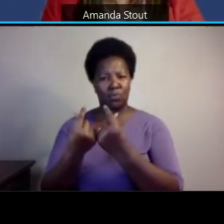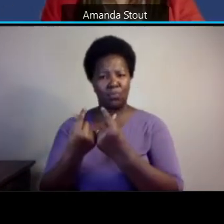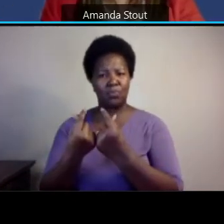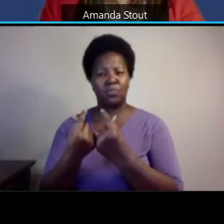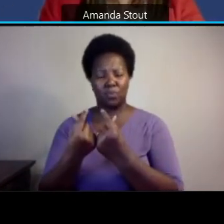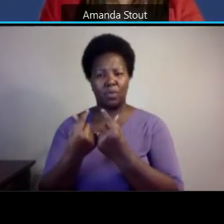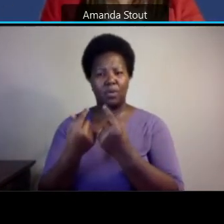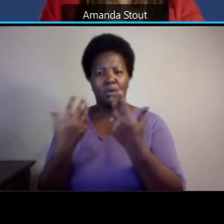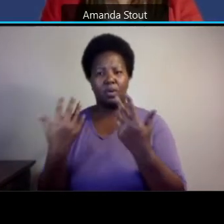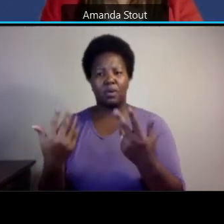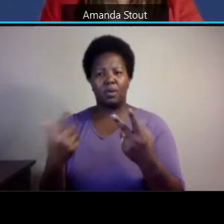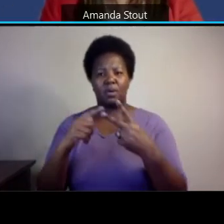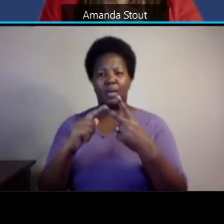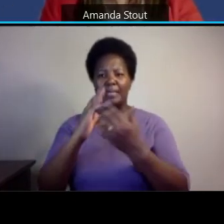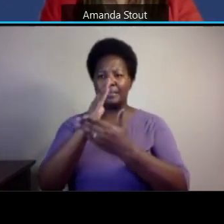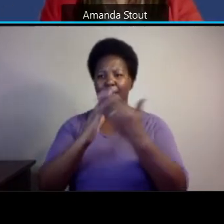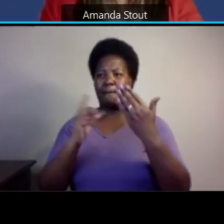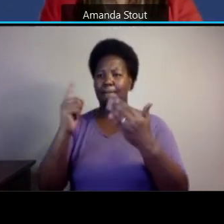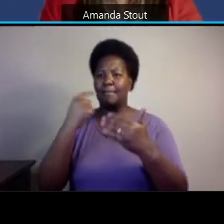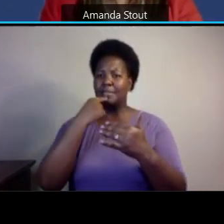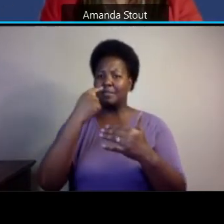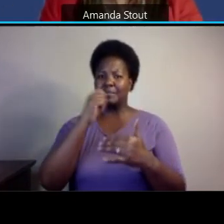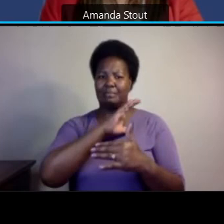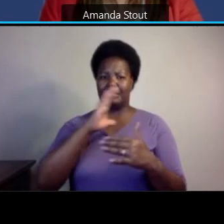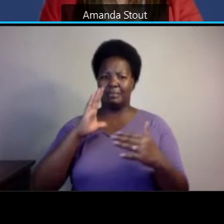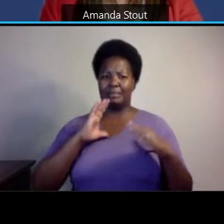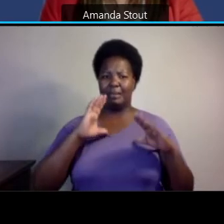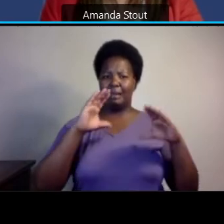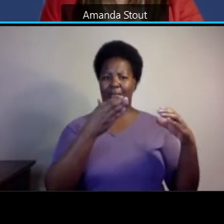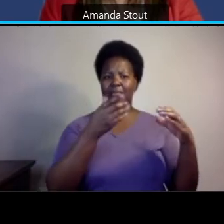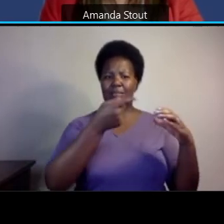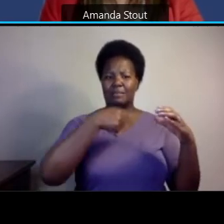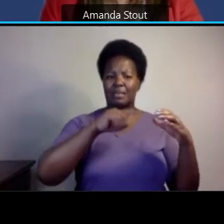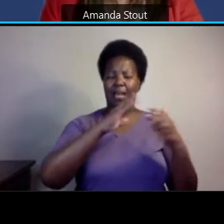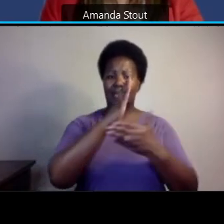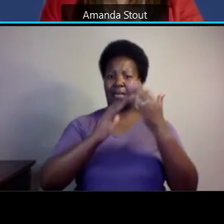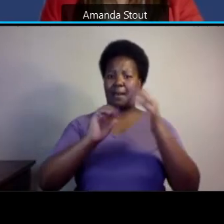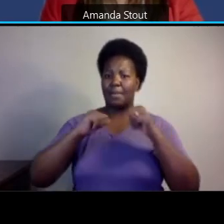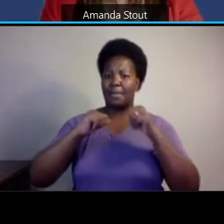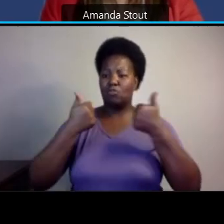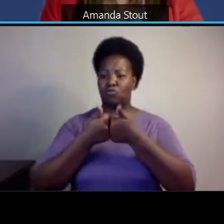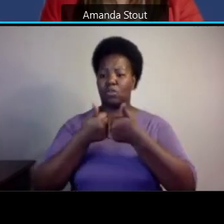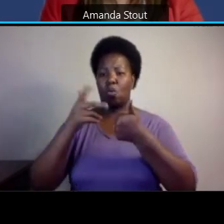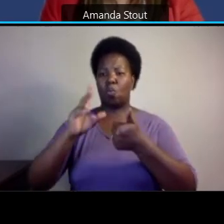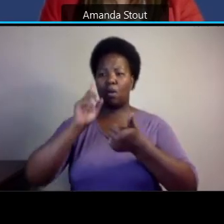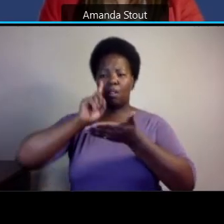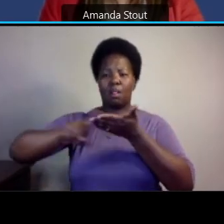in in council and other agencies to look um at public restroom facilities across the district